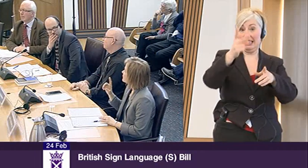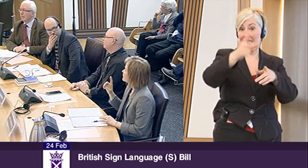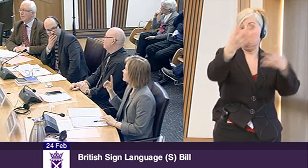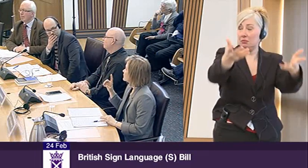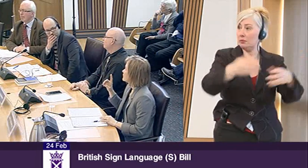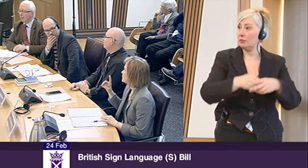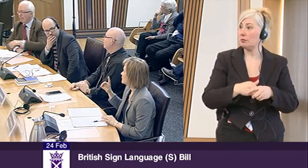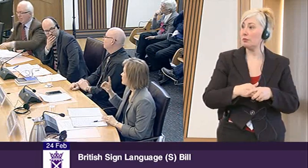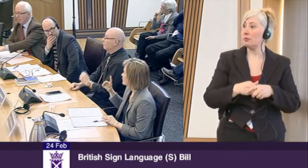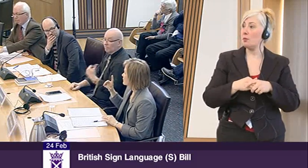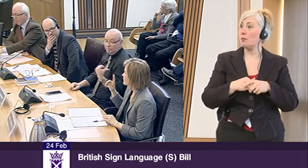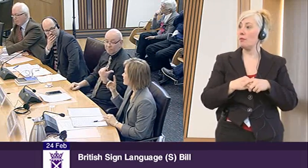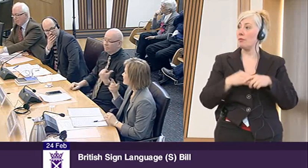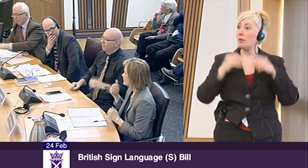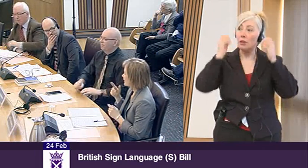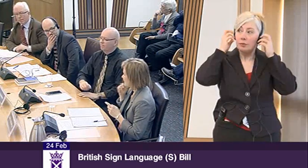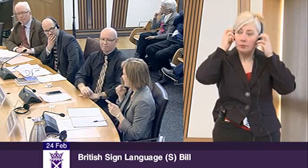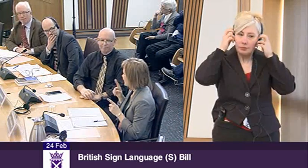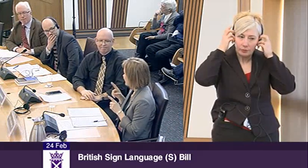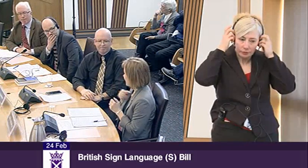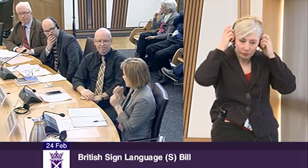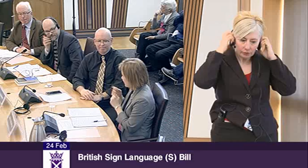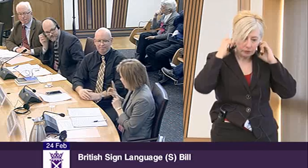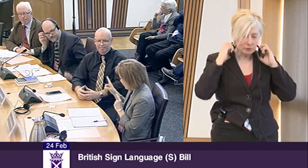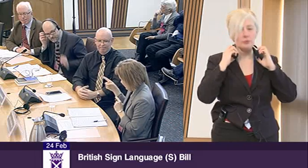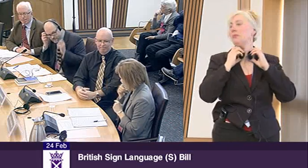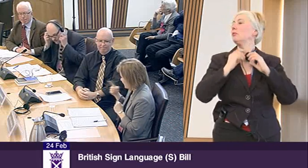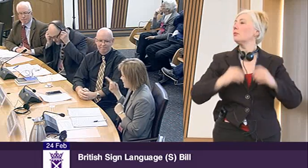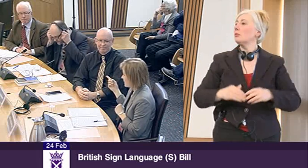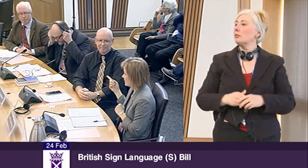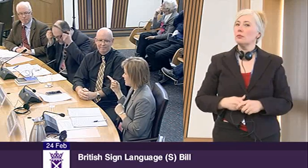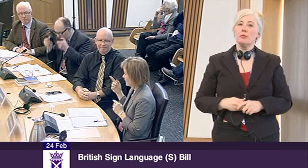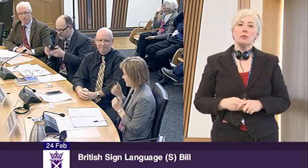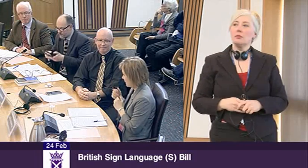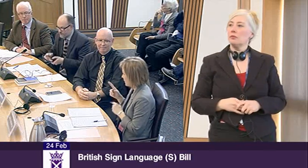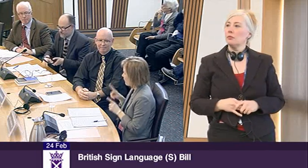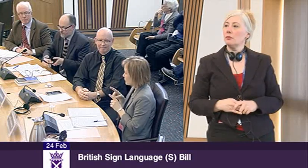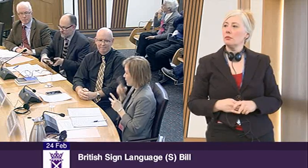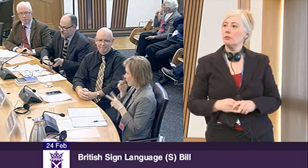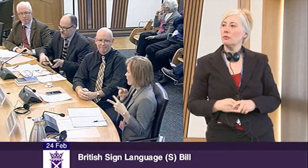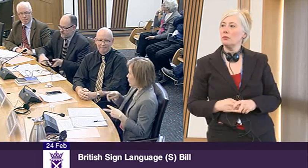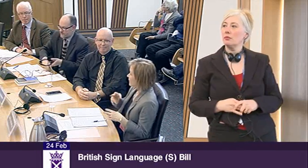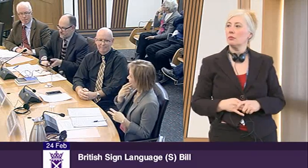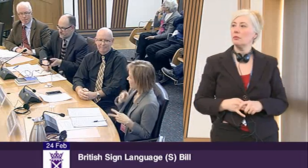Carly Brownlie: I agree with Professor Dunbar, but we must also get deaf people’s views.